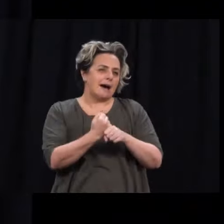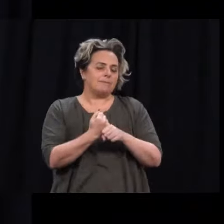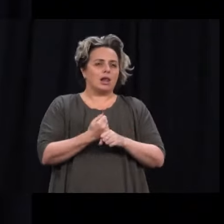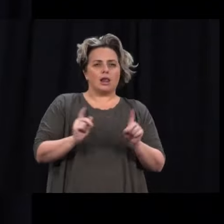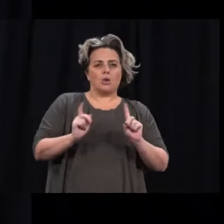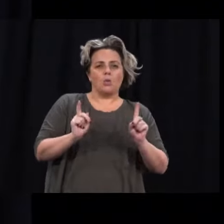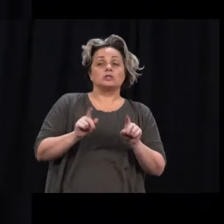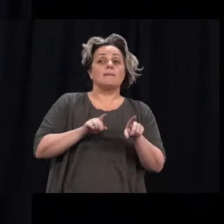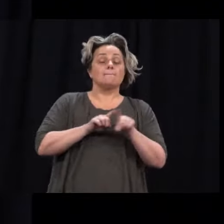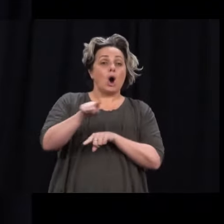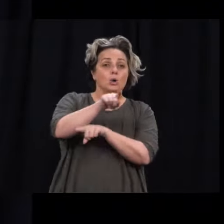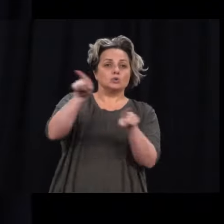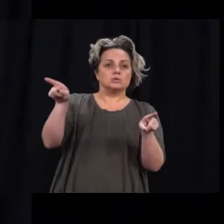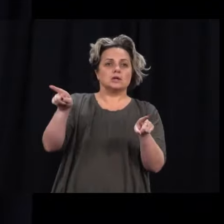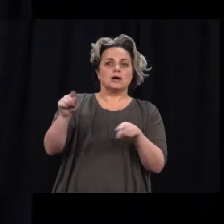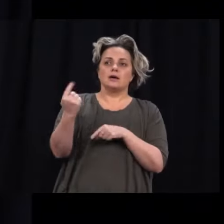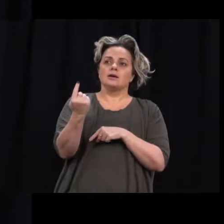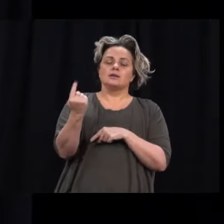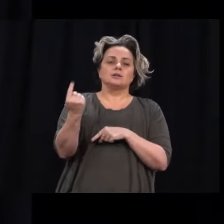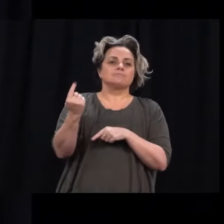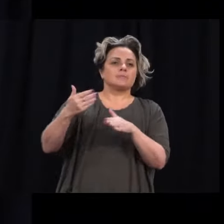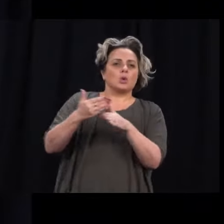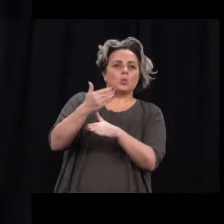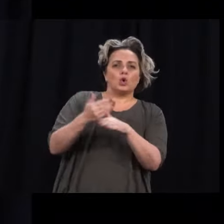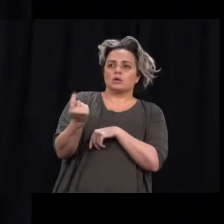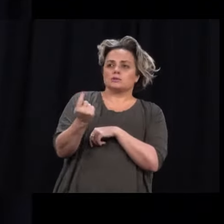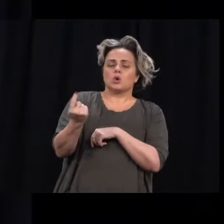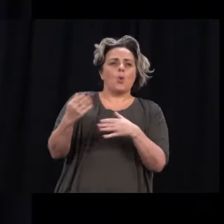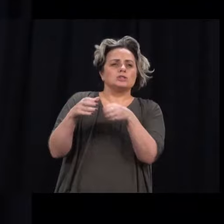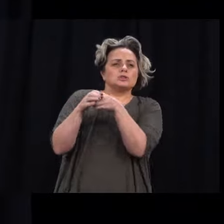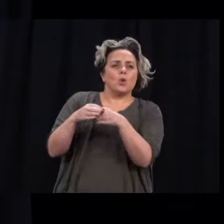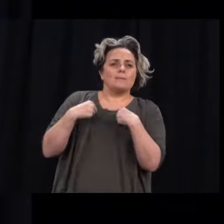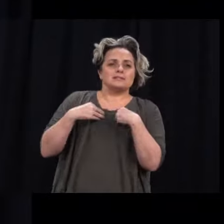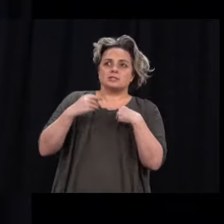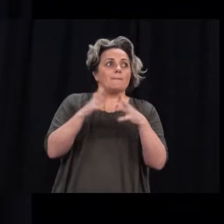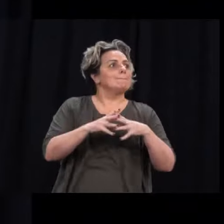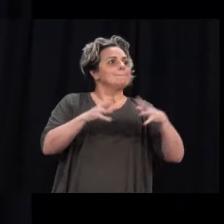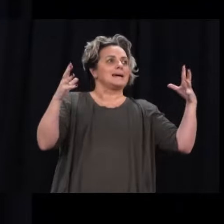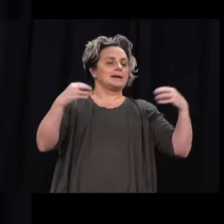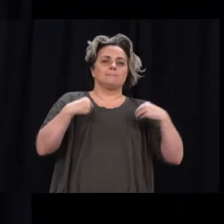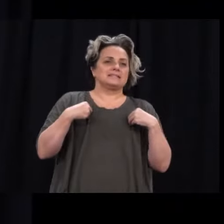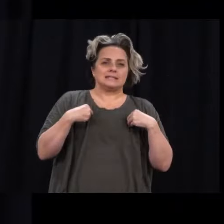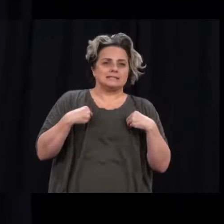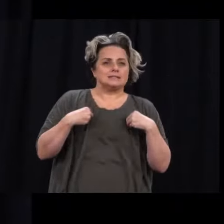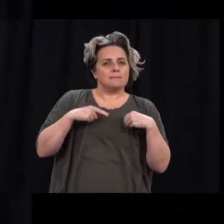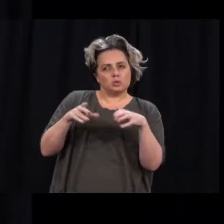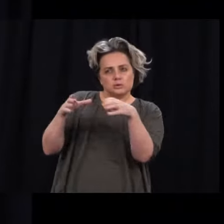are applying for the subsidy because I think it paints an important picture. The vast